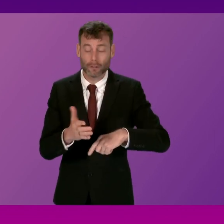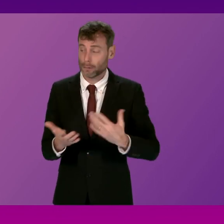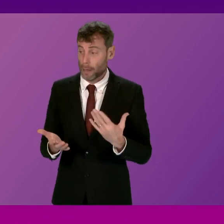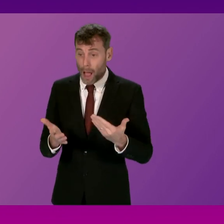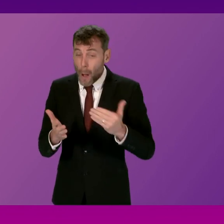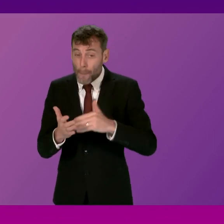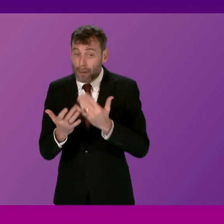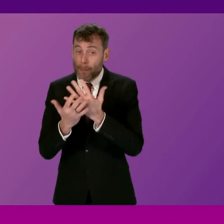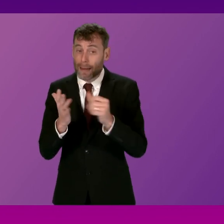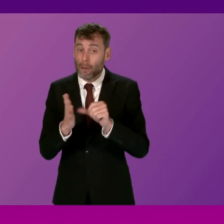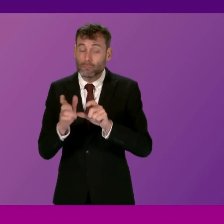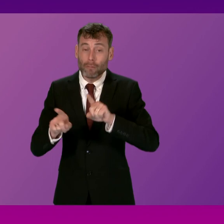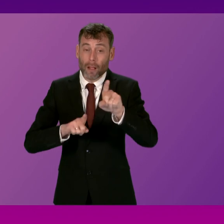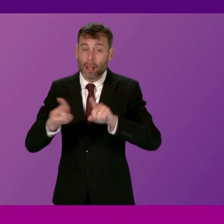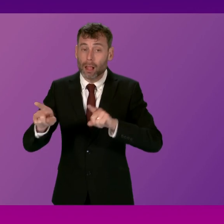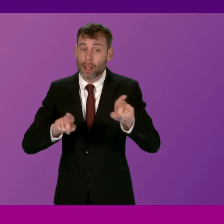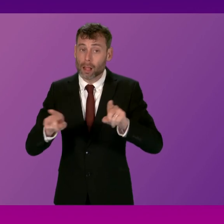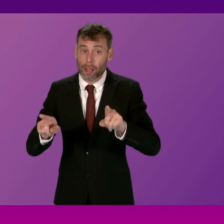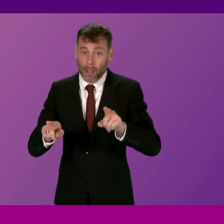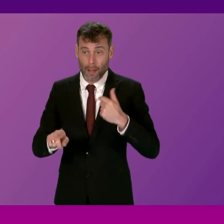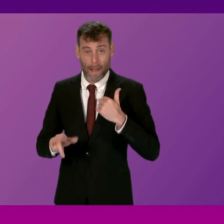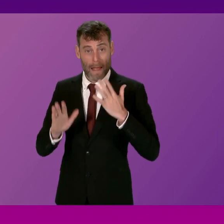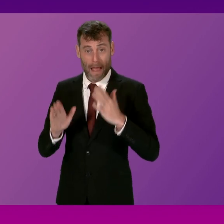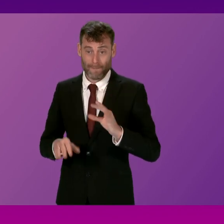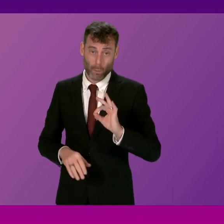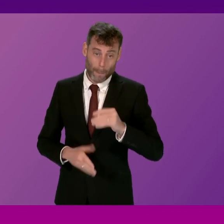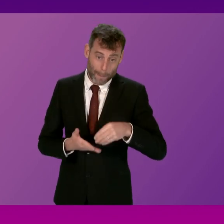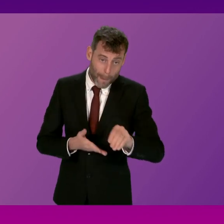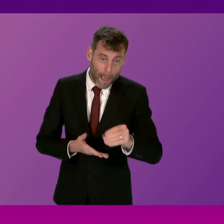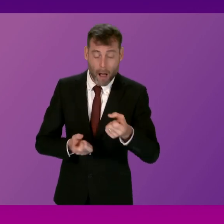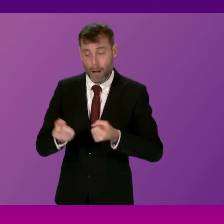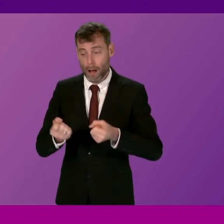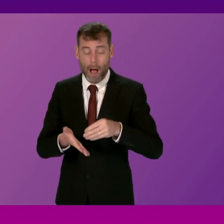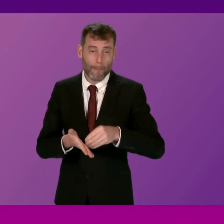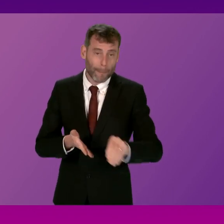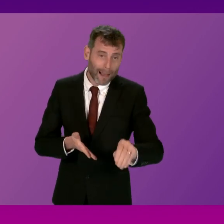It means that we often have to rely on cars or taxis instead. That puts us significantly out of pocket.